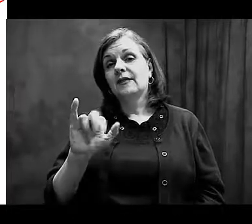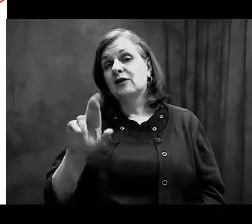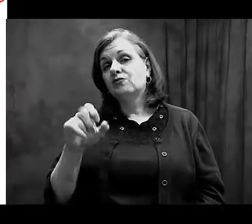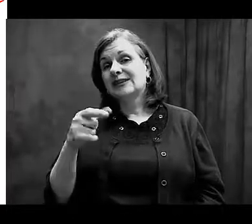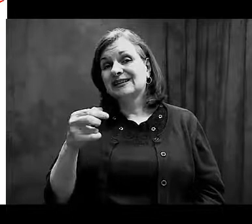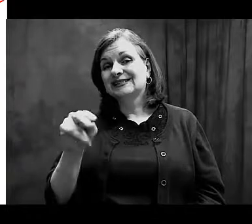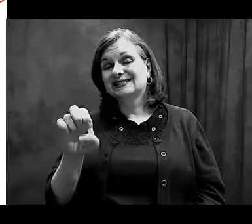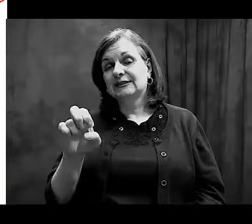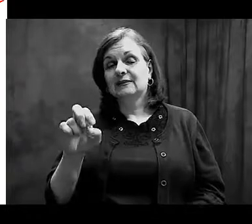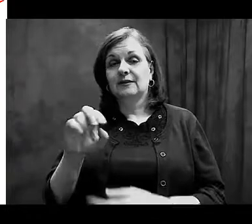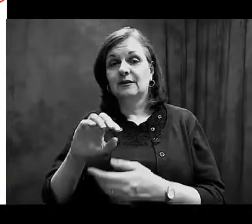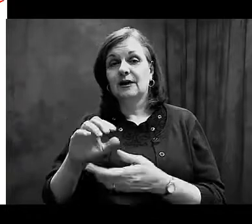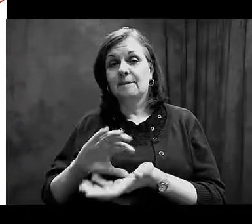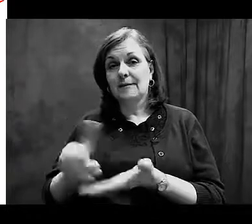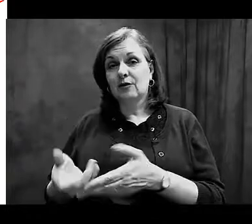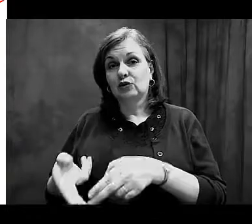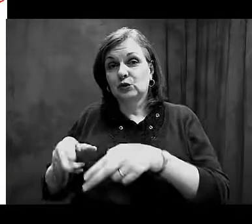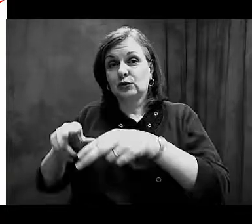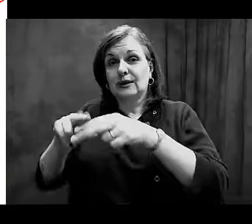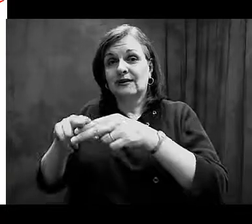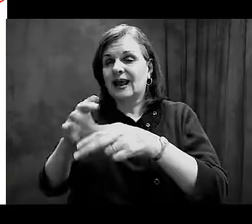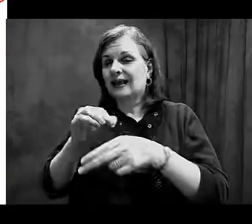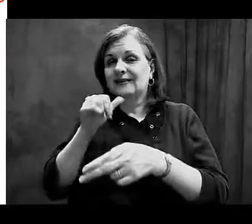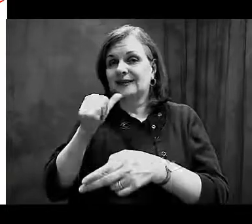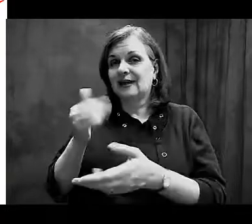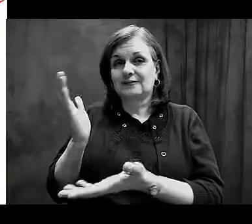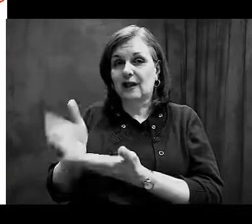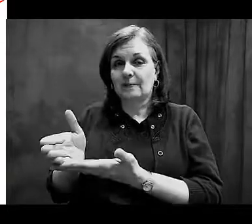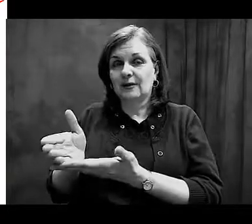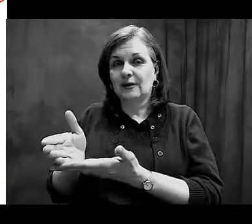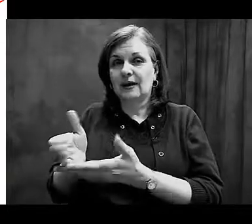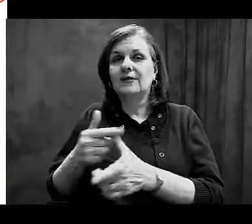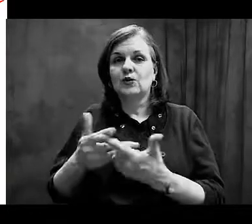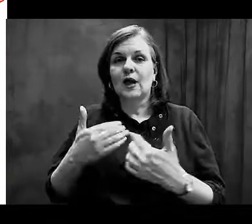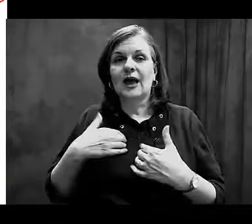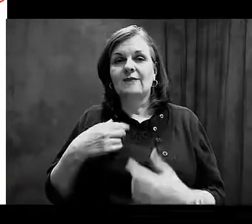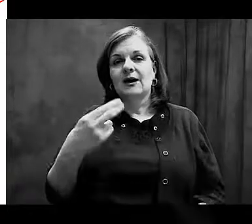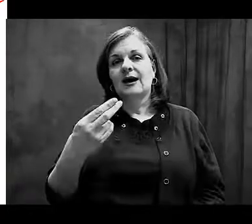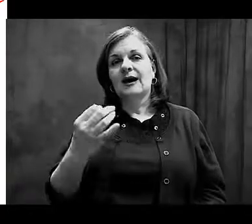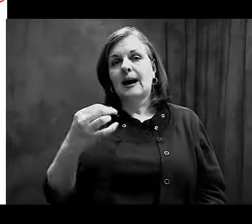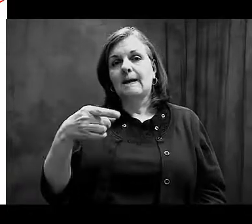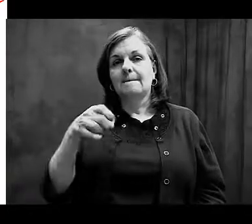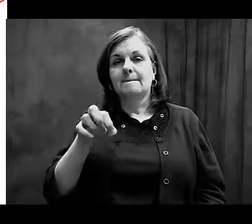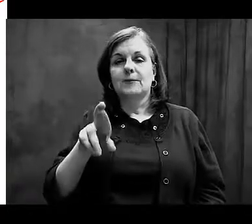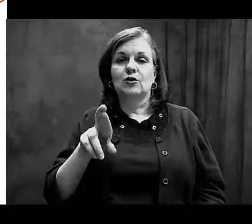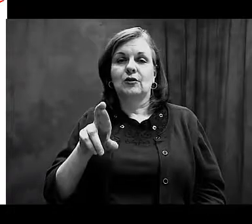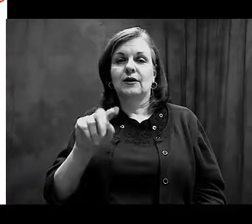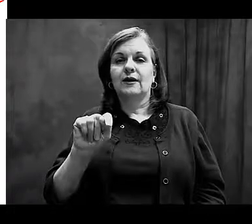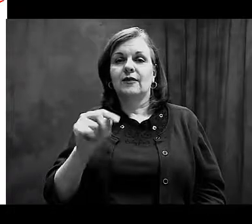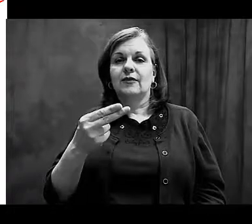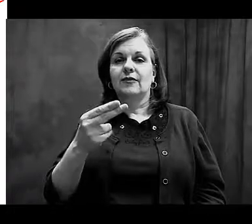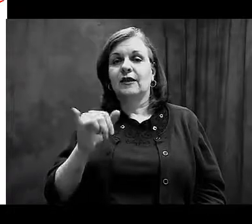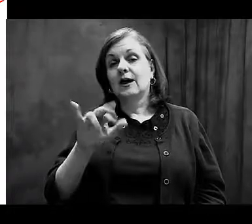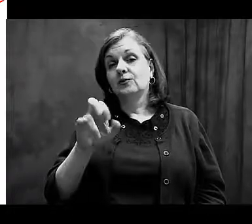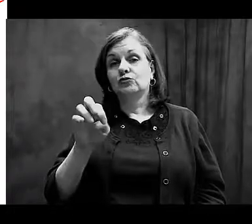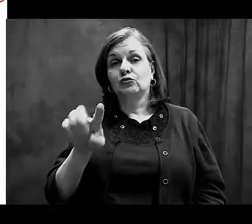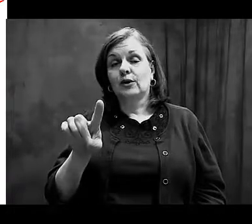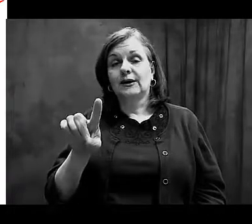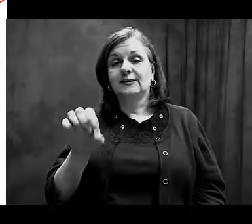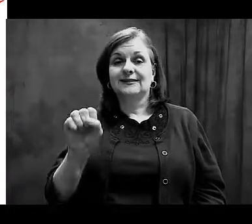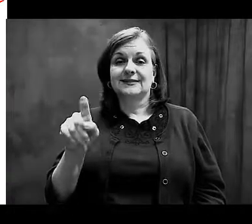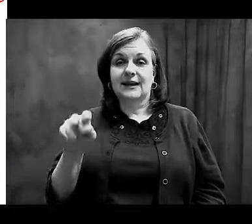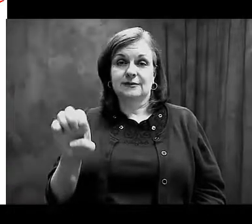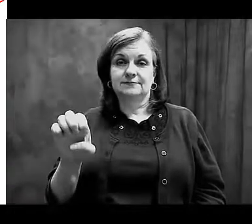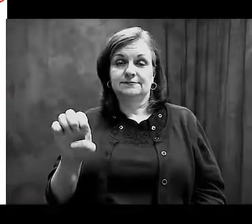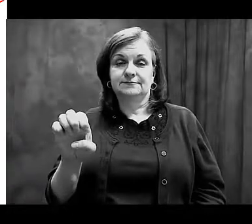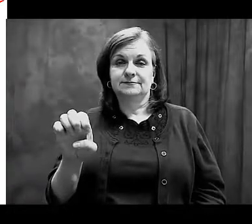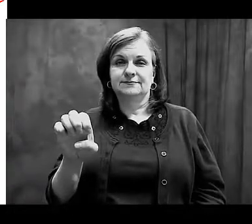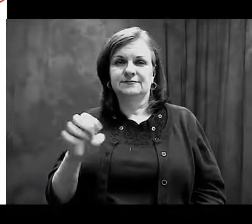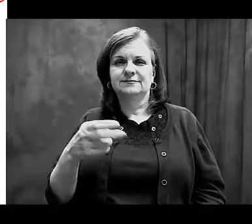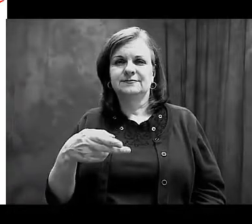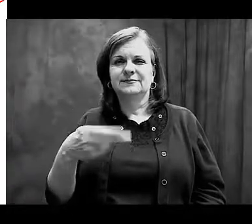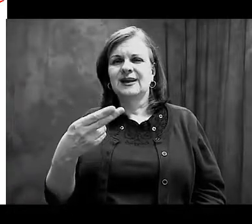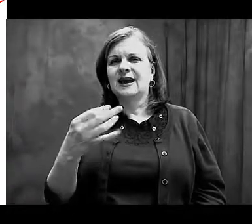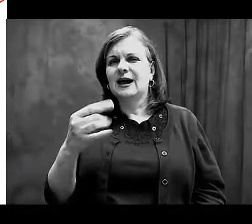the thyroxine levels get very very high and we don't turn it off and we end up in what we call a hyperthyroid state